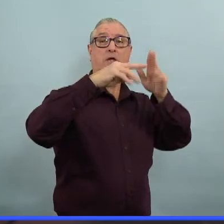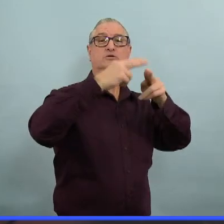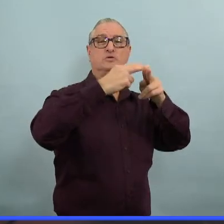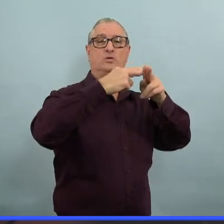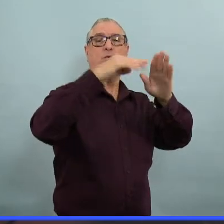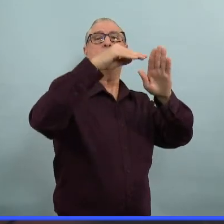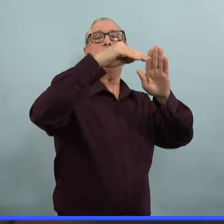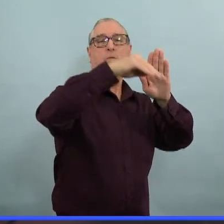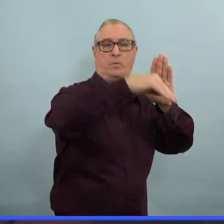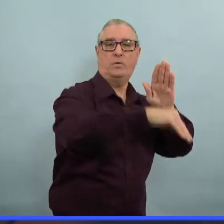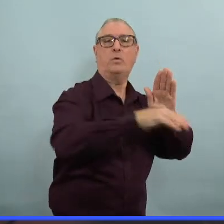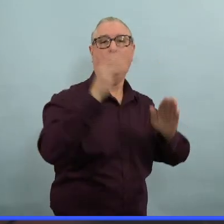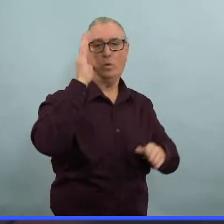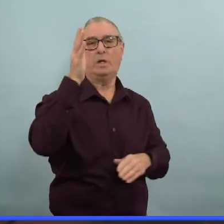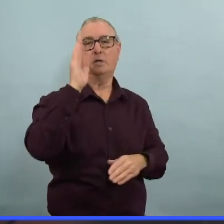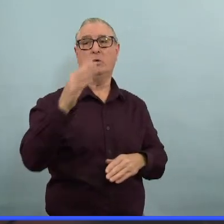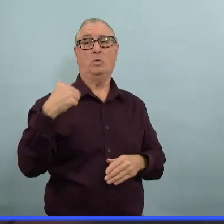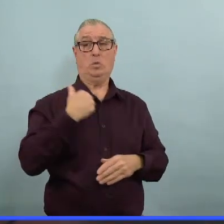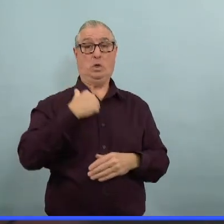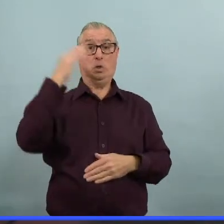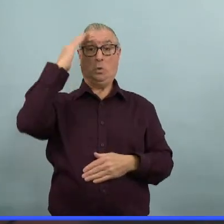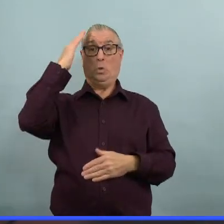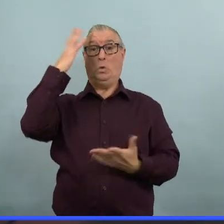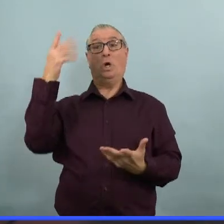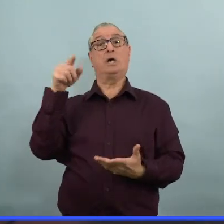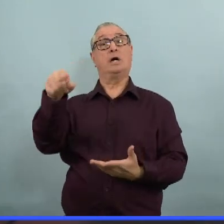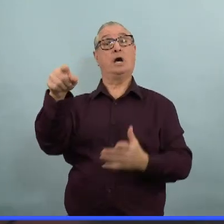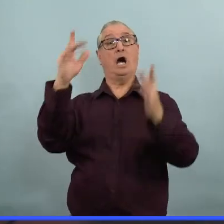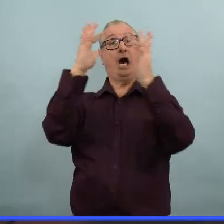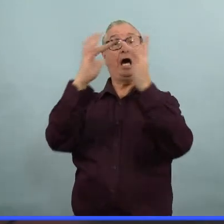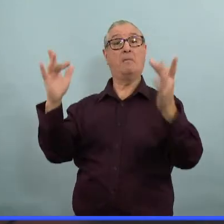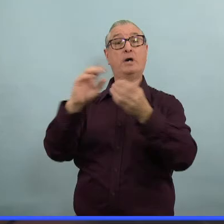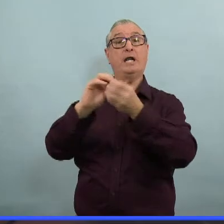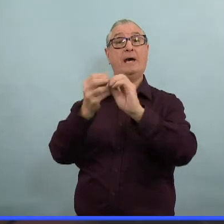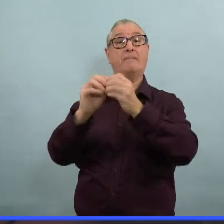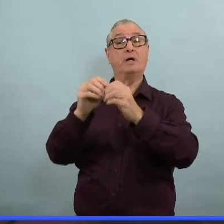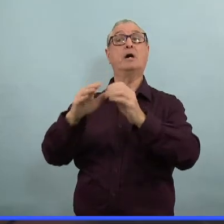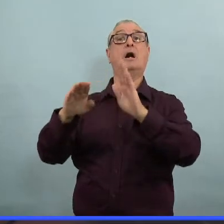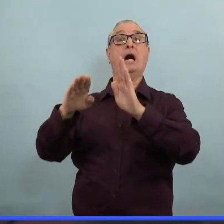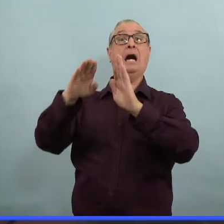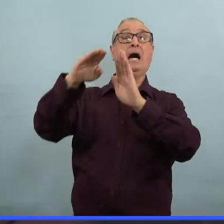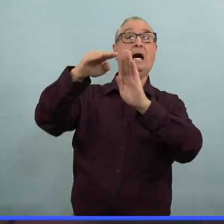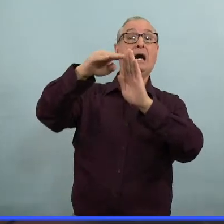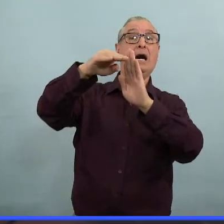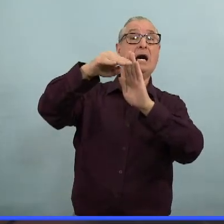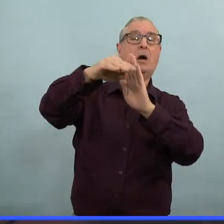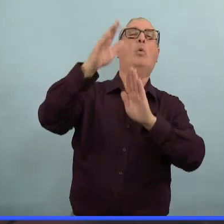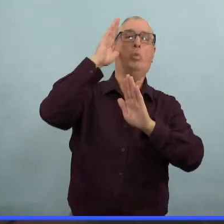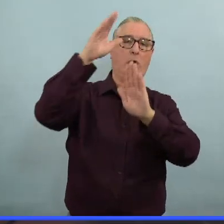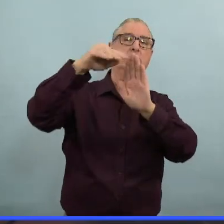we look at industries or sectors where there is uh much more frequent testing and look at